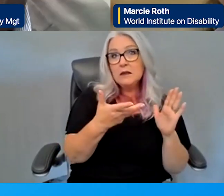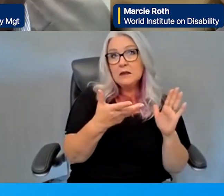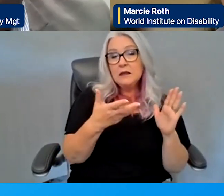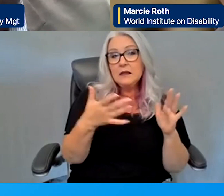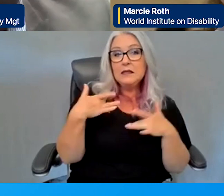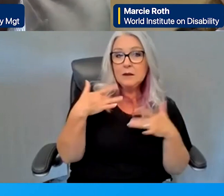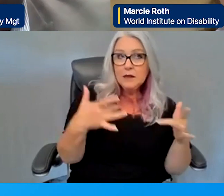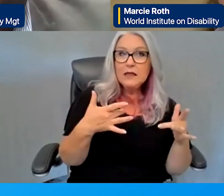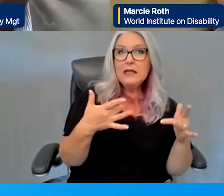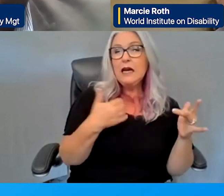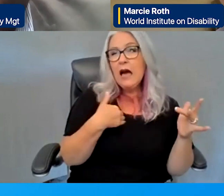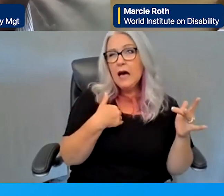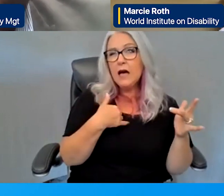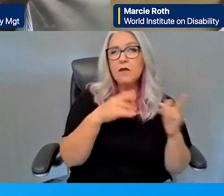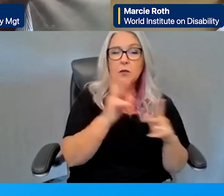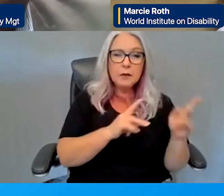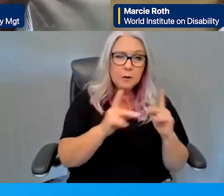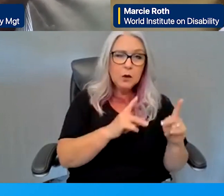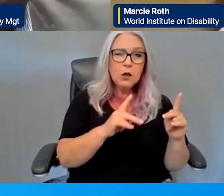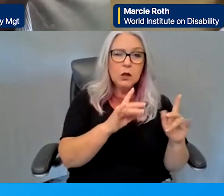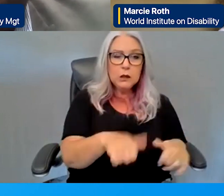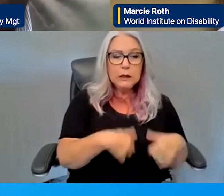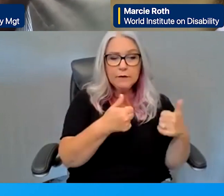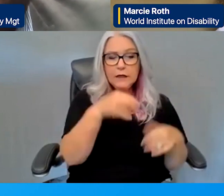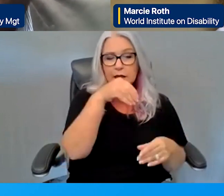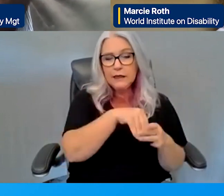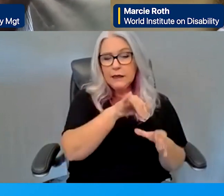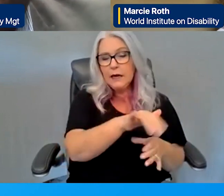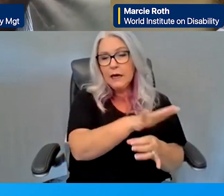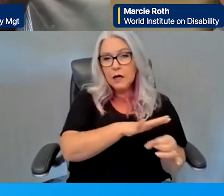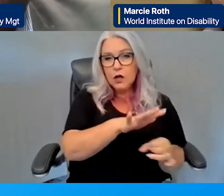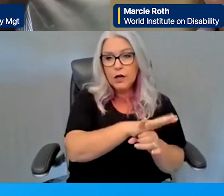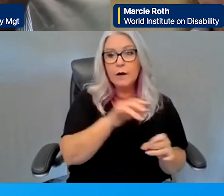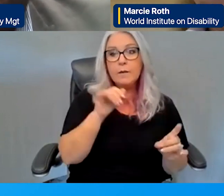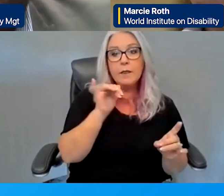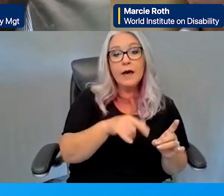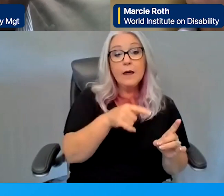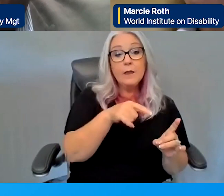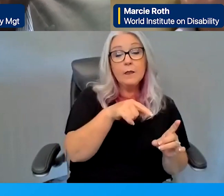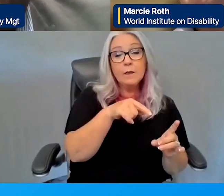use some of their Federal